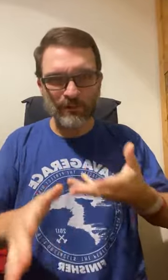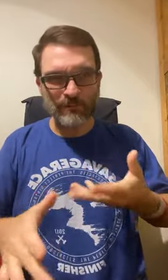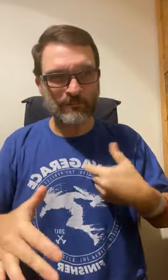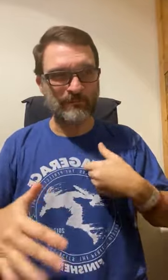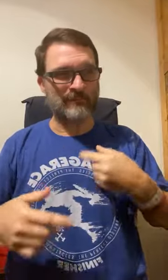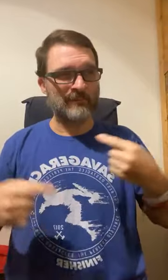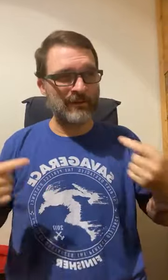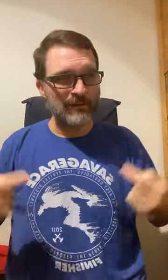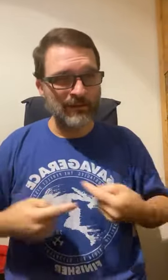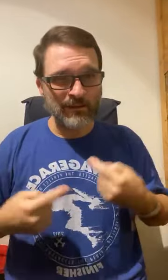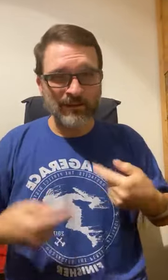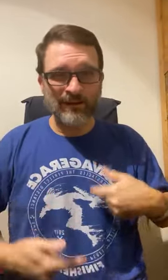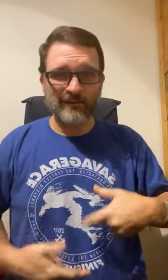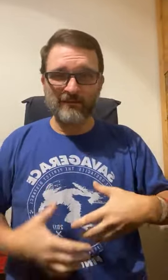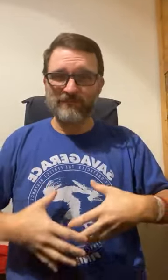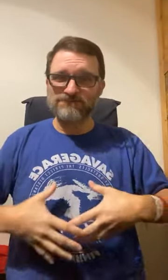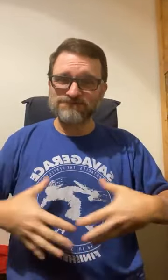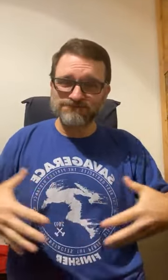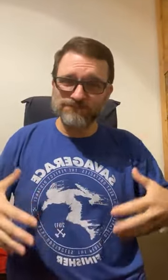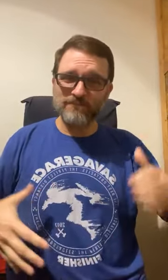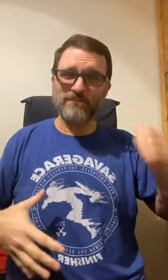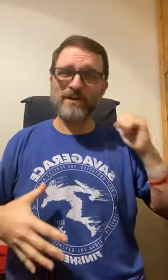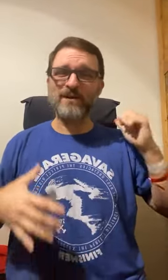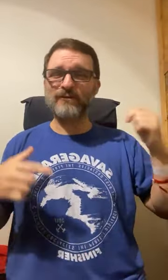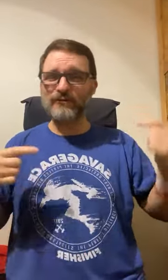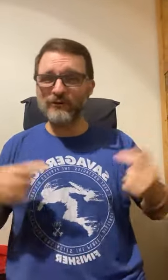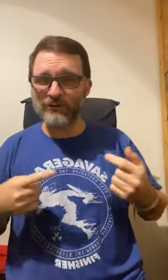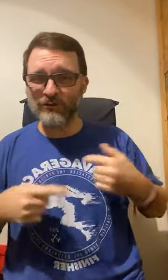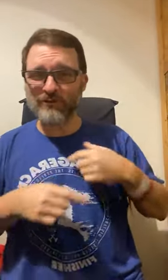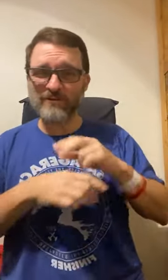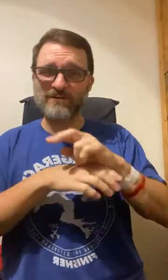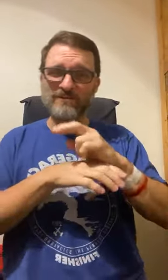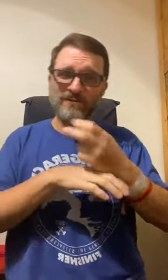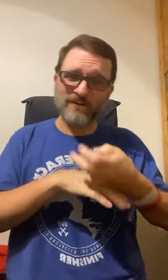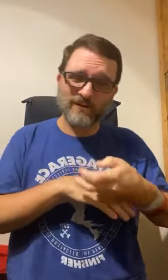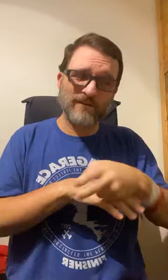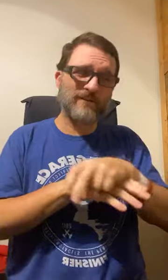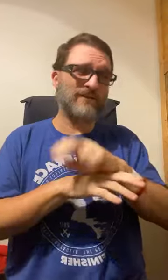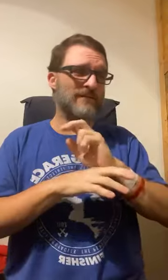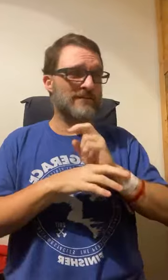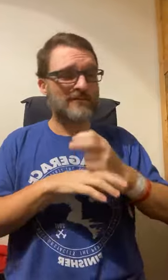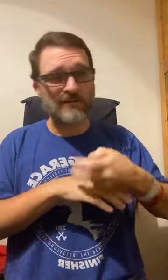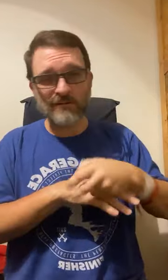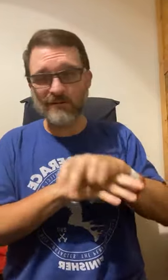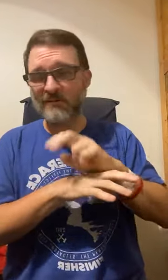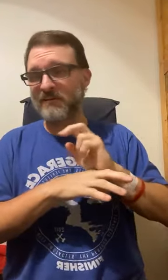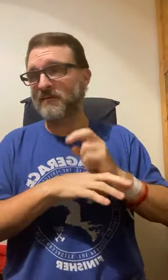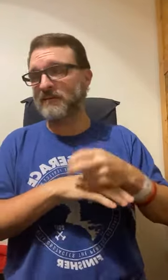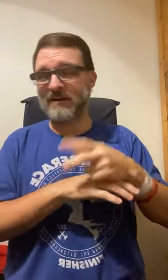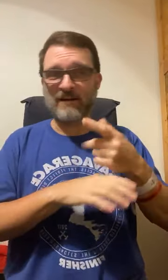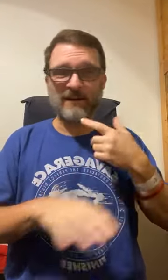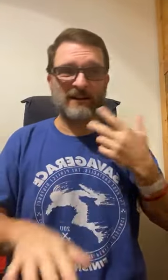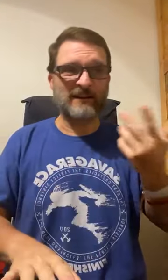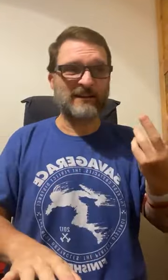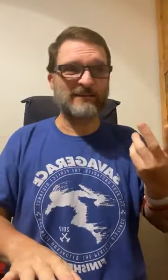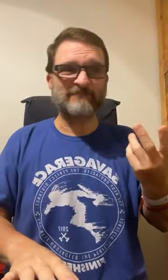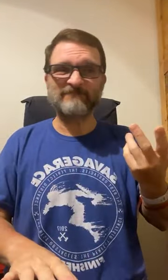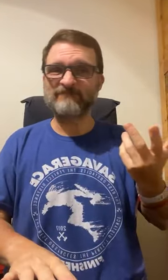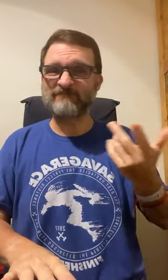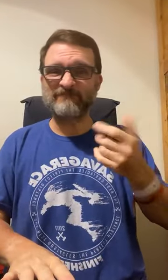I told him I just threw up and I'm in pain. I'm bloated and my back hurts, and I'm restless.